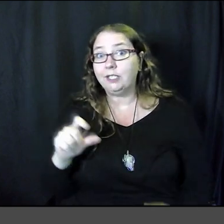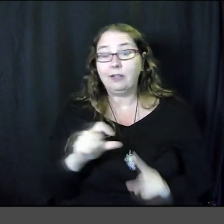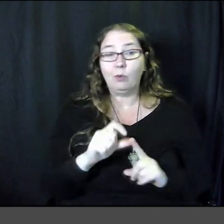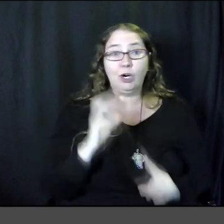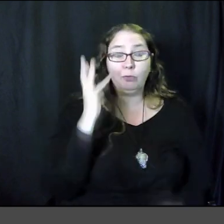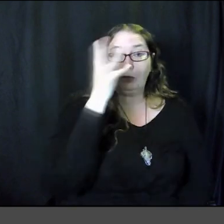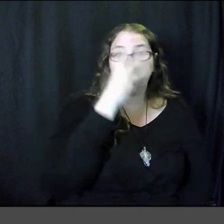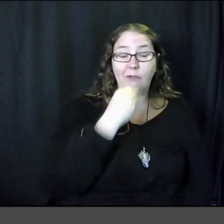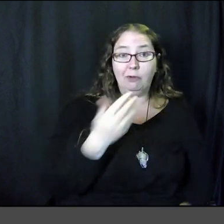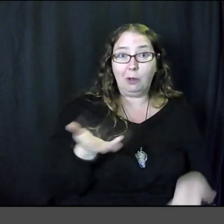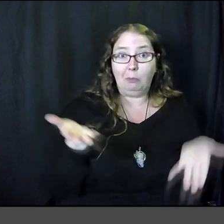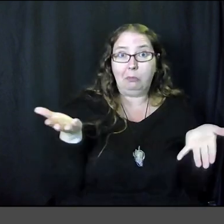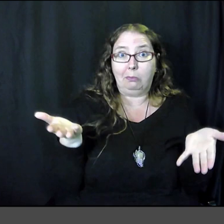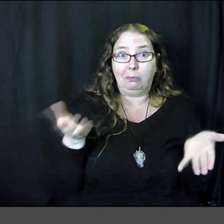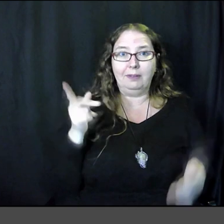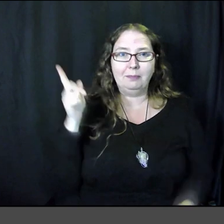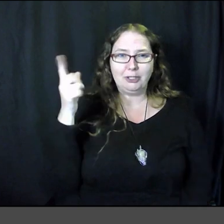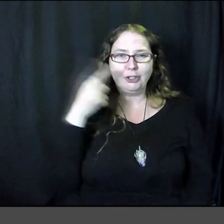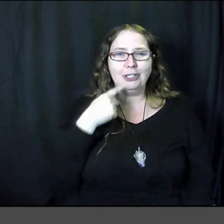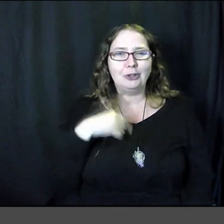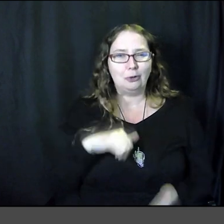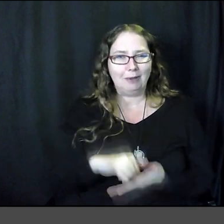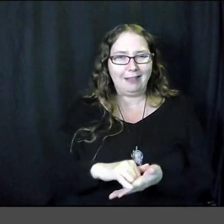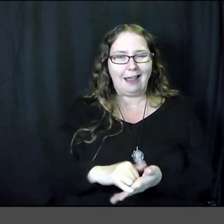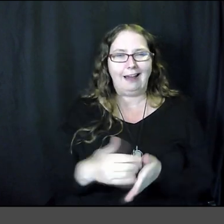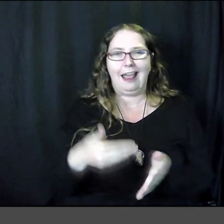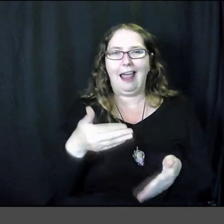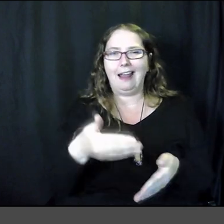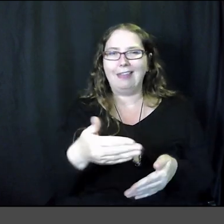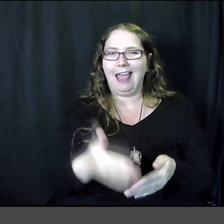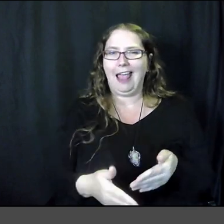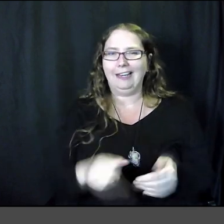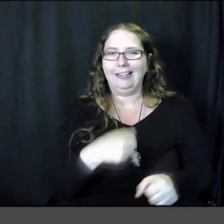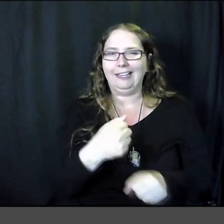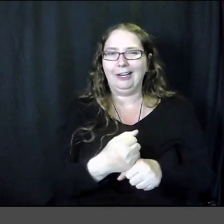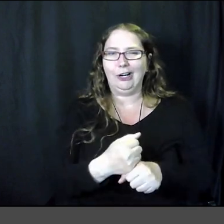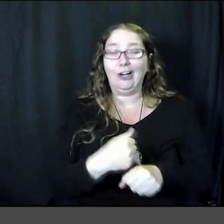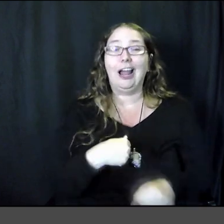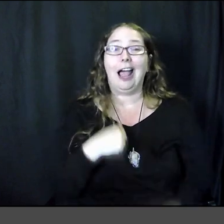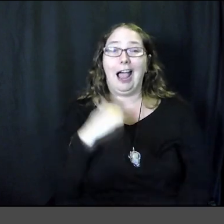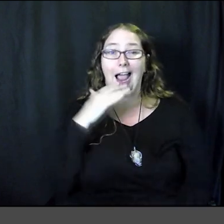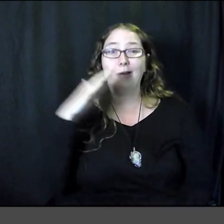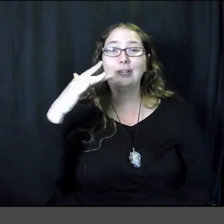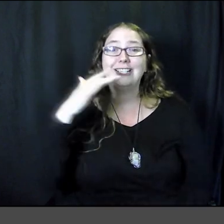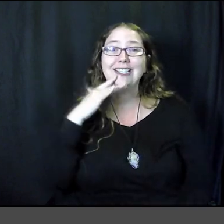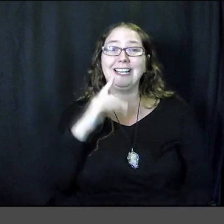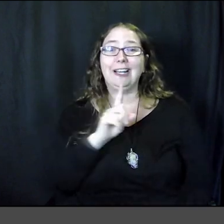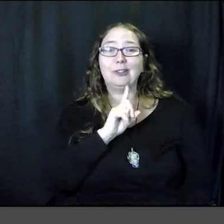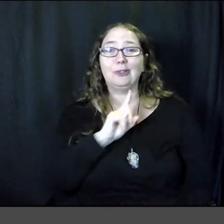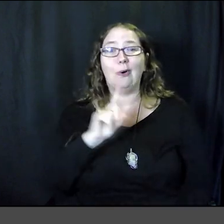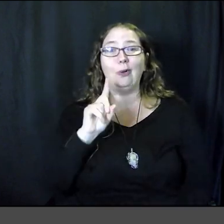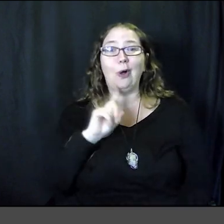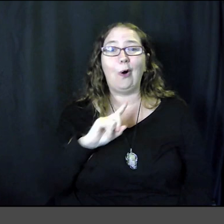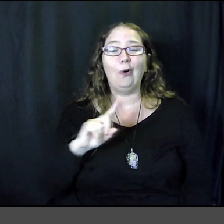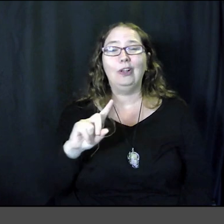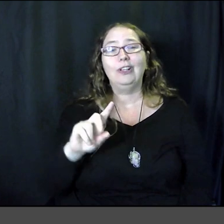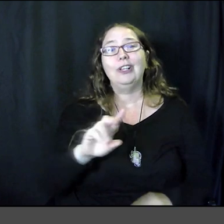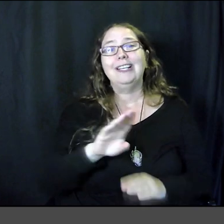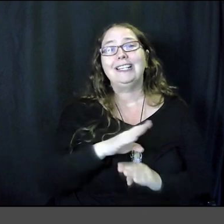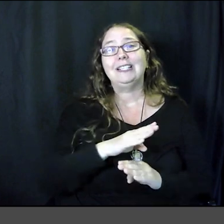AND BY THE END OF THE YEAR, SHE HAD ME SINGING A SOLO TO A SWING LOW SWEET CHARIOT IN FRONT OF THE WHOLE ASSEMBLY. THE SCHOOL.